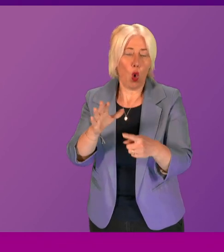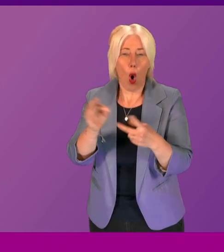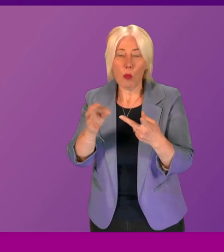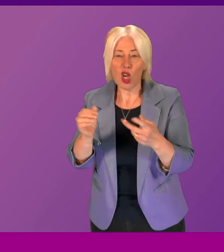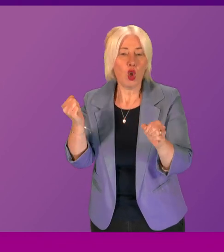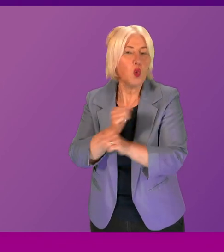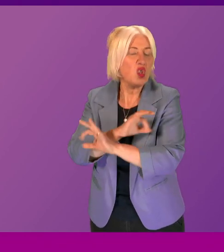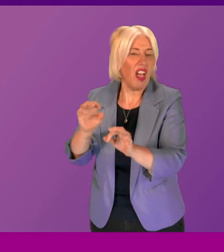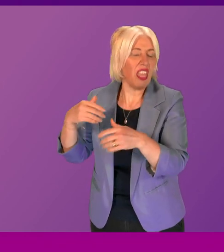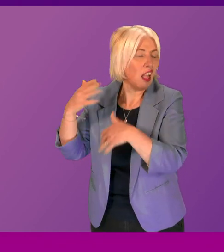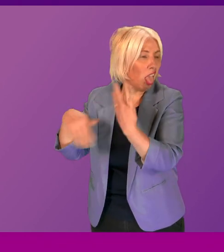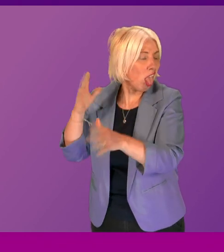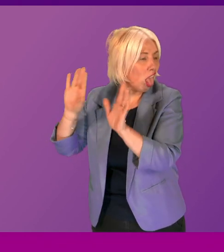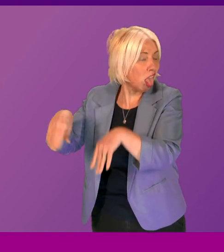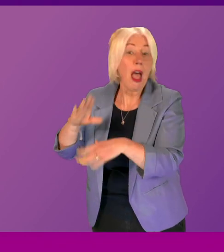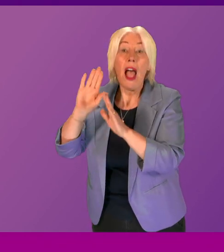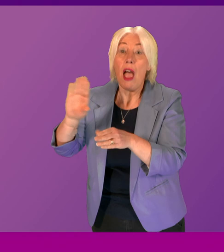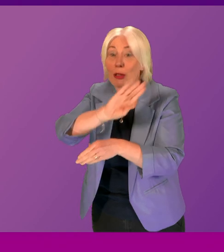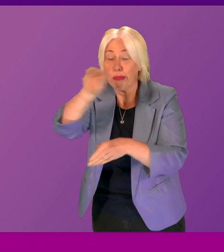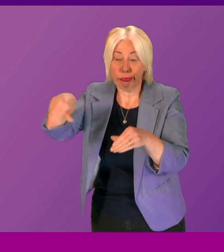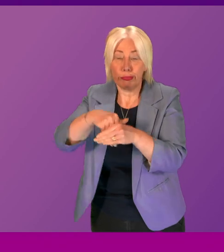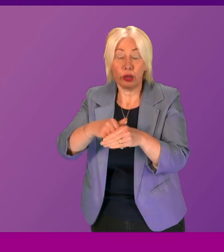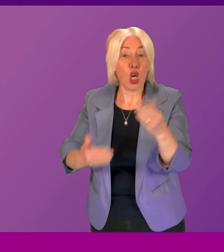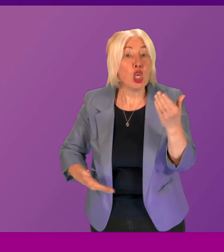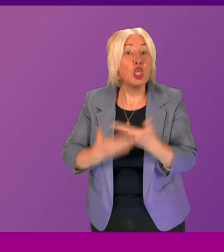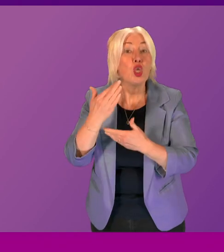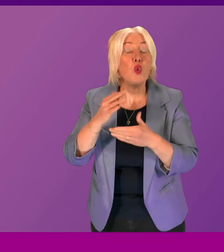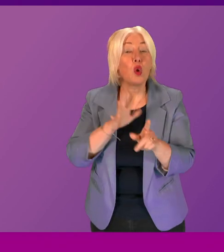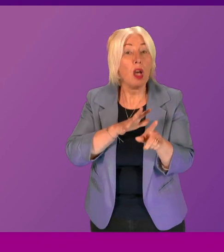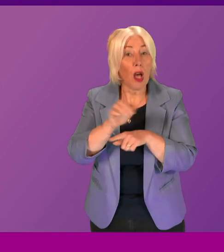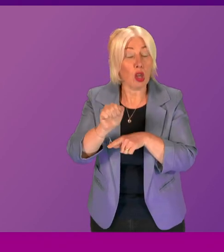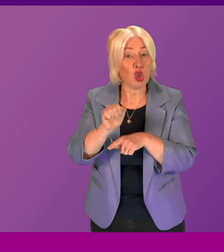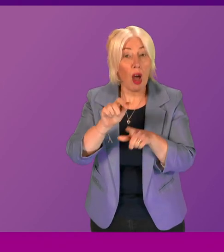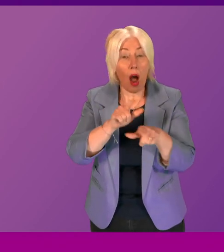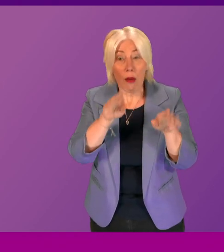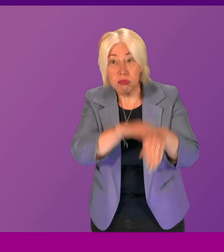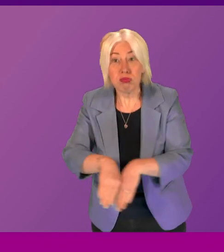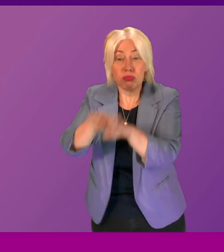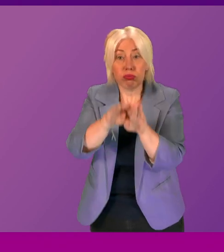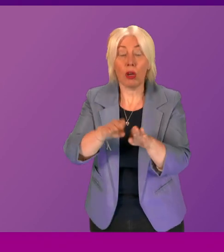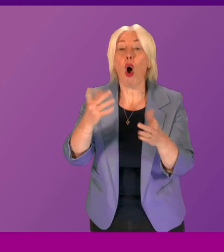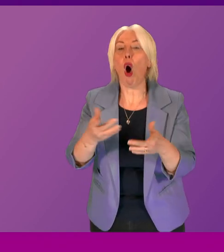Either you embed this in a new culture in a court of uniform practice across the country, or you try to embed it piecemeal”—